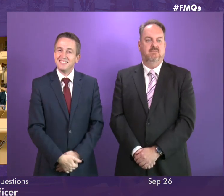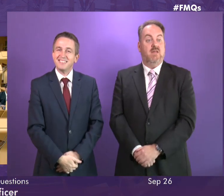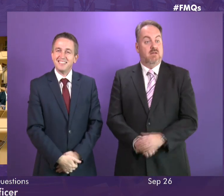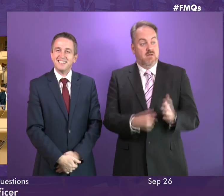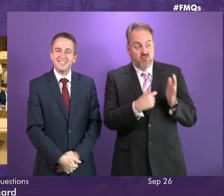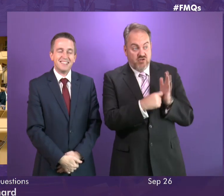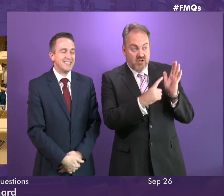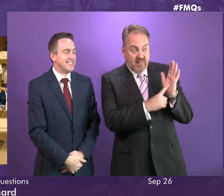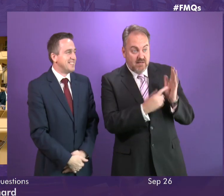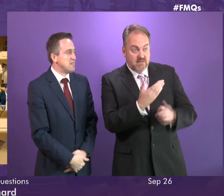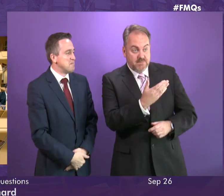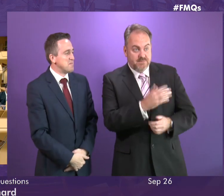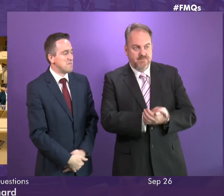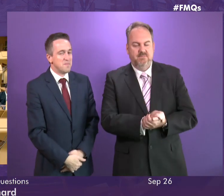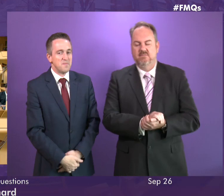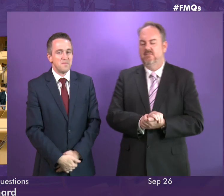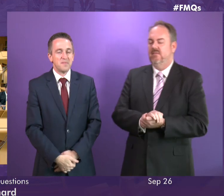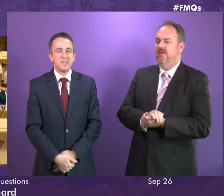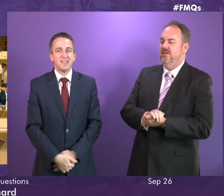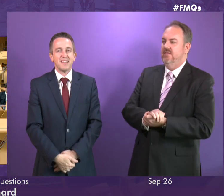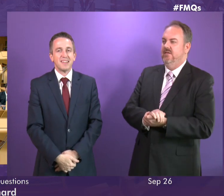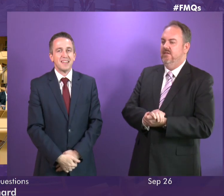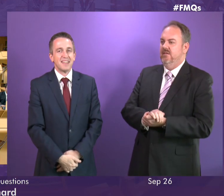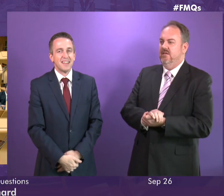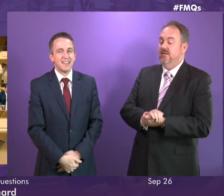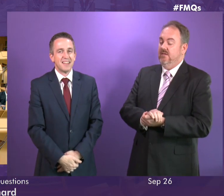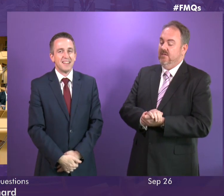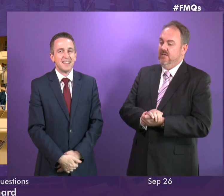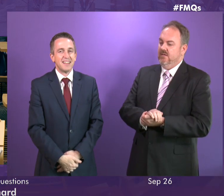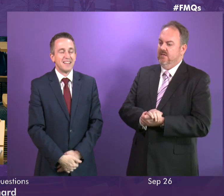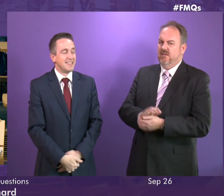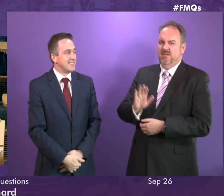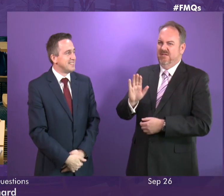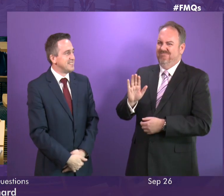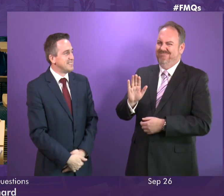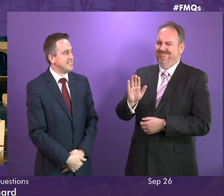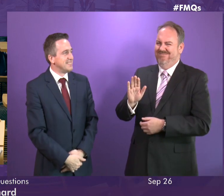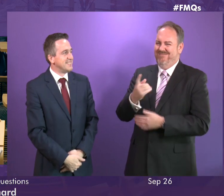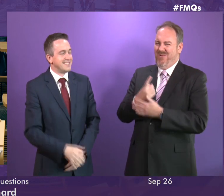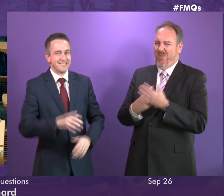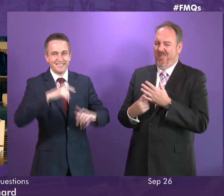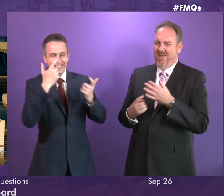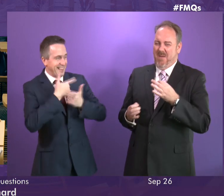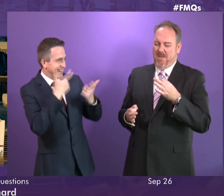inevitable. That is progress. Richard Leonard: It is not just politicians who are saying